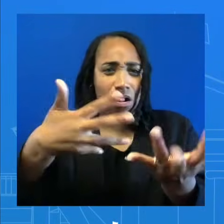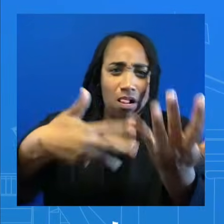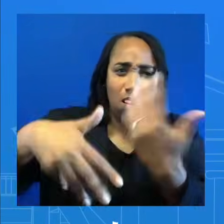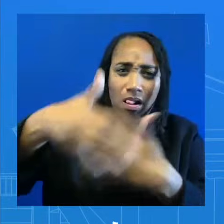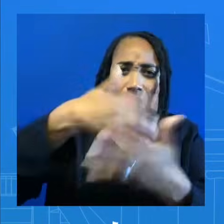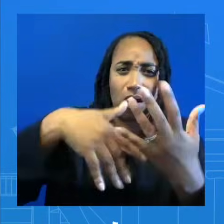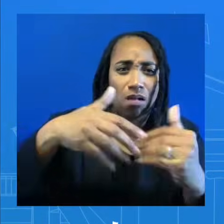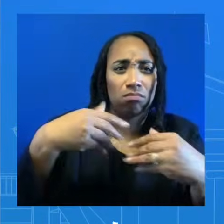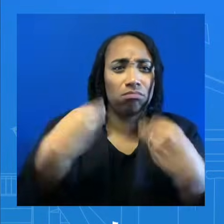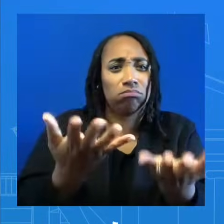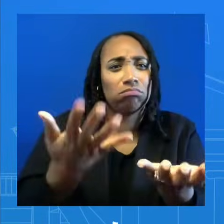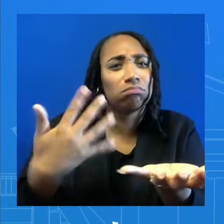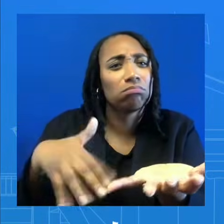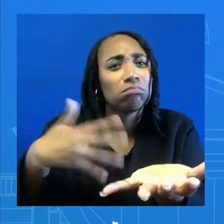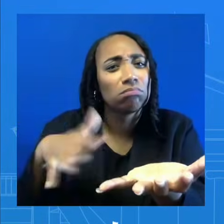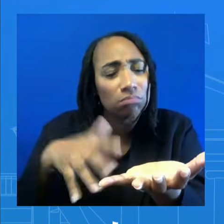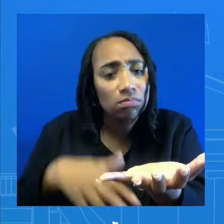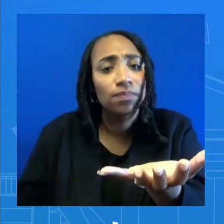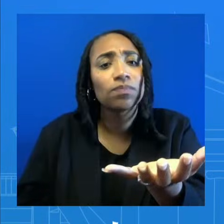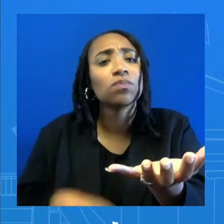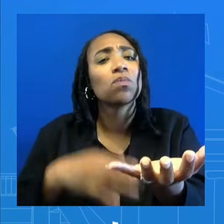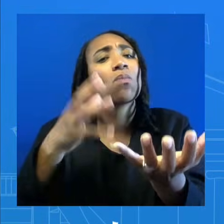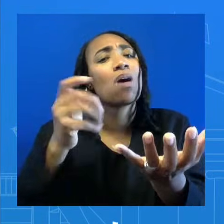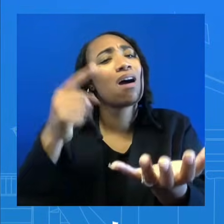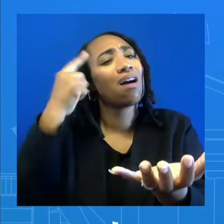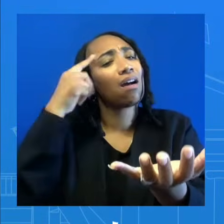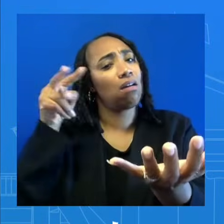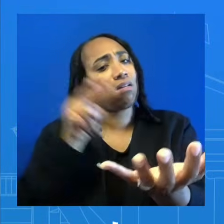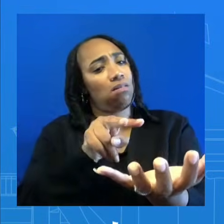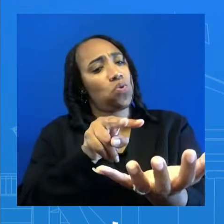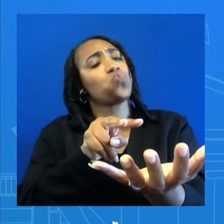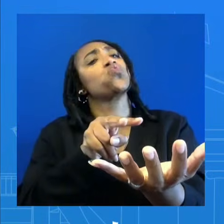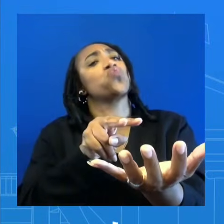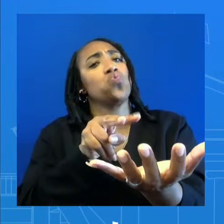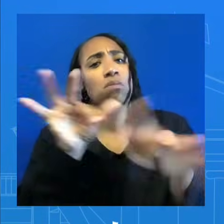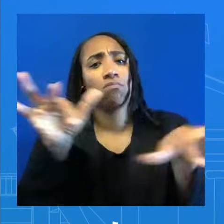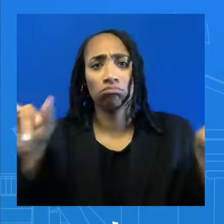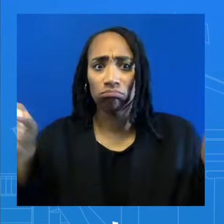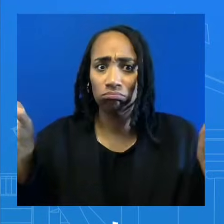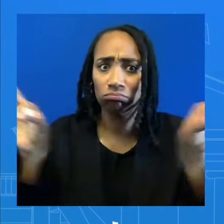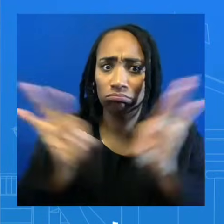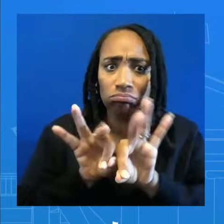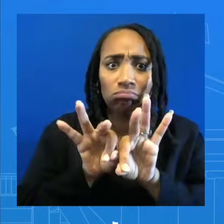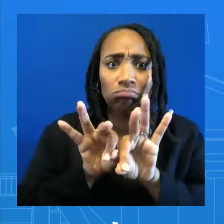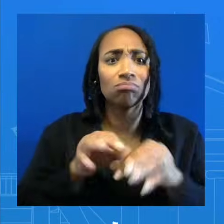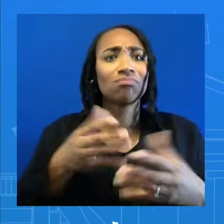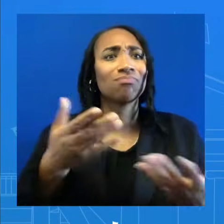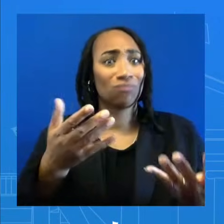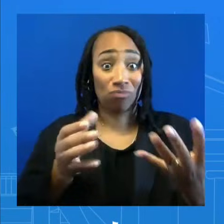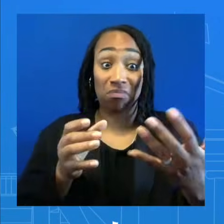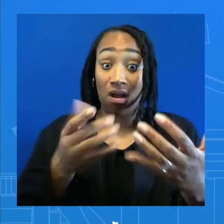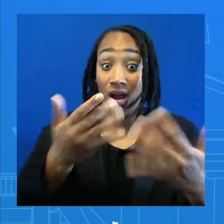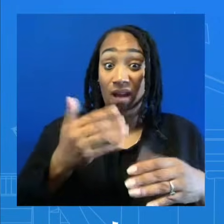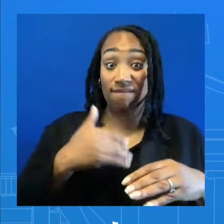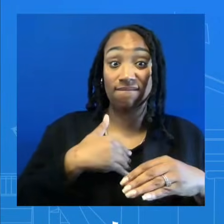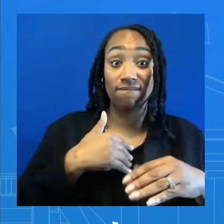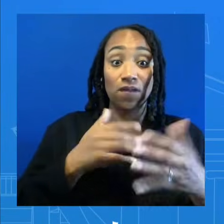that there are specific criterias that are made, if you will. In this case, y- -- the Bureau of Prisons, obviously, was very involved in the --